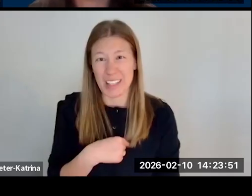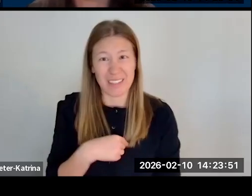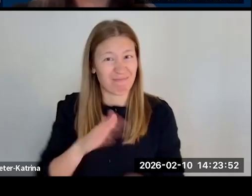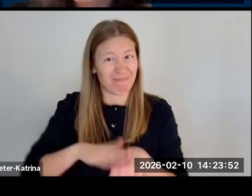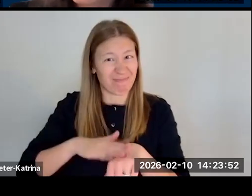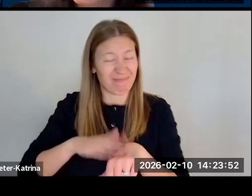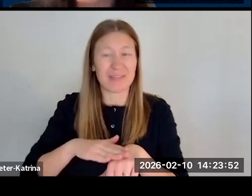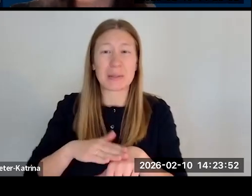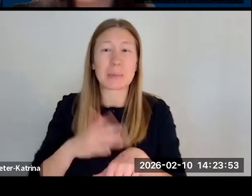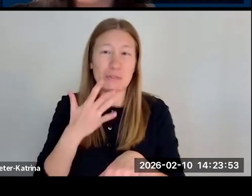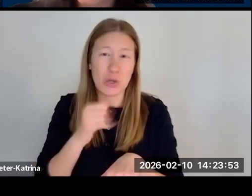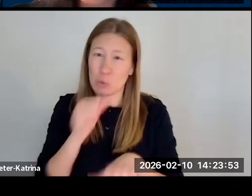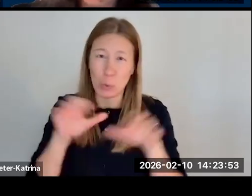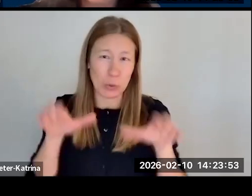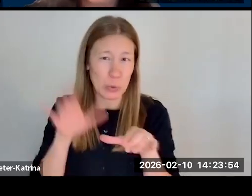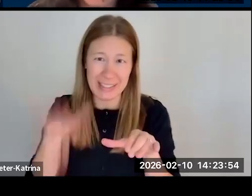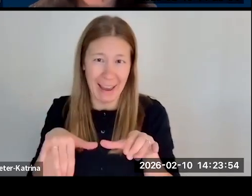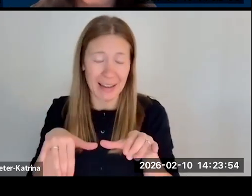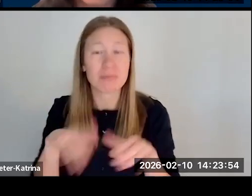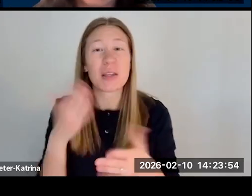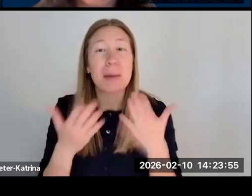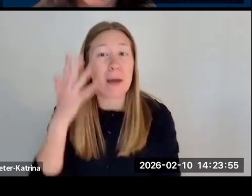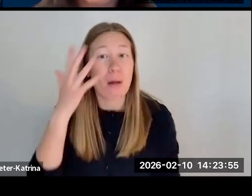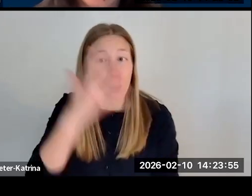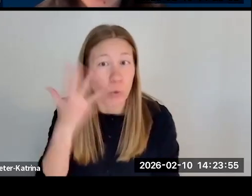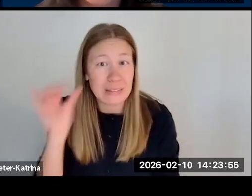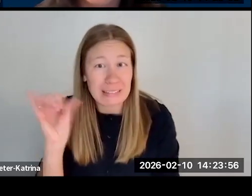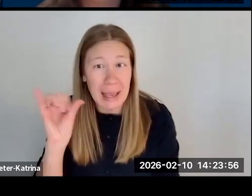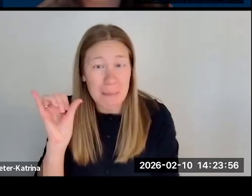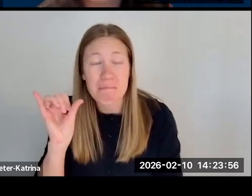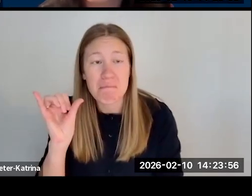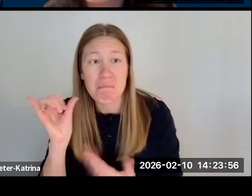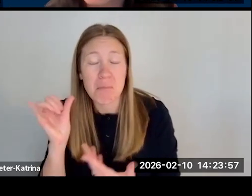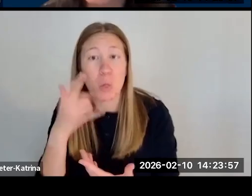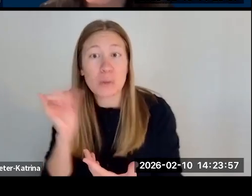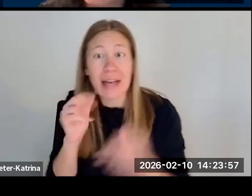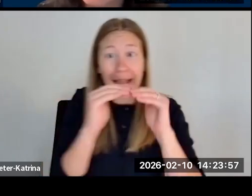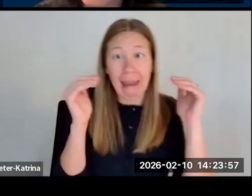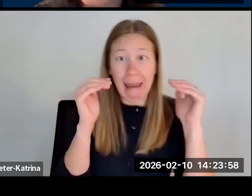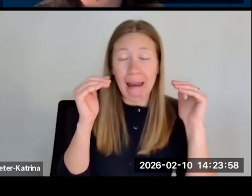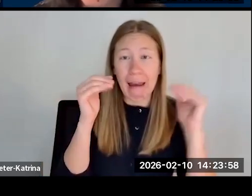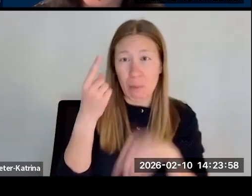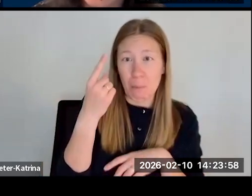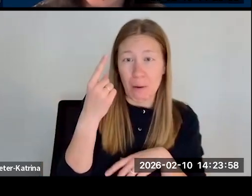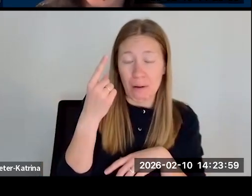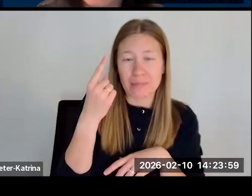It might look the same visually as a heading one, but for assistive tech users, the title